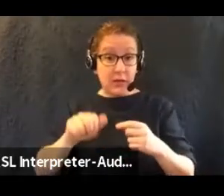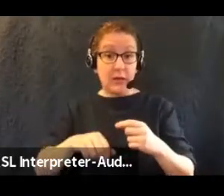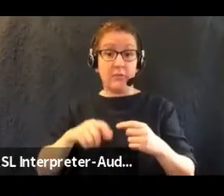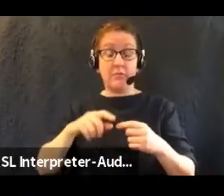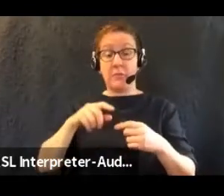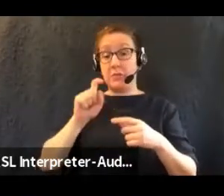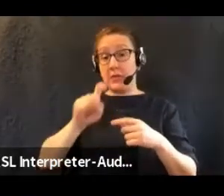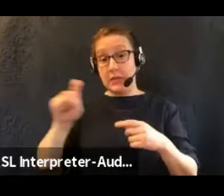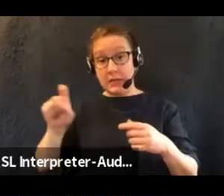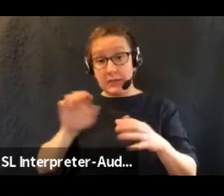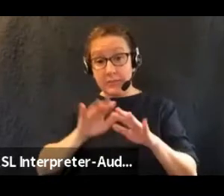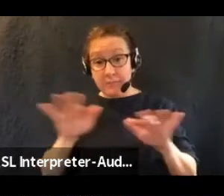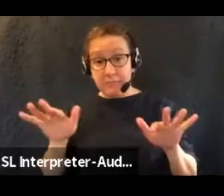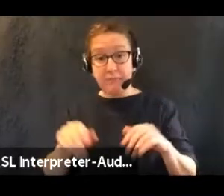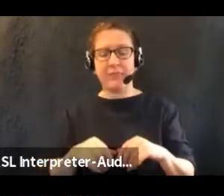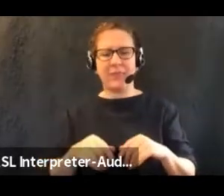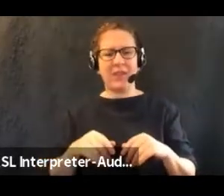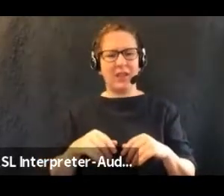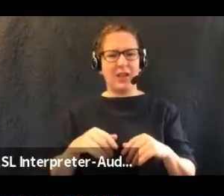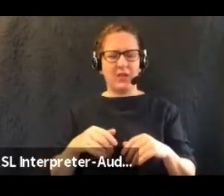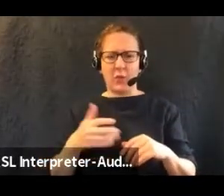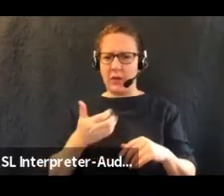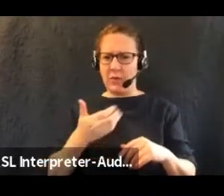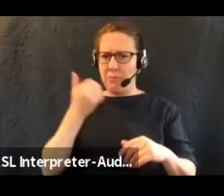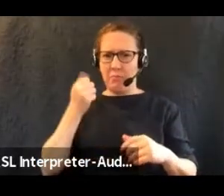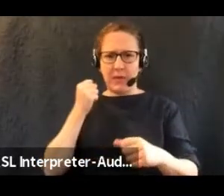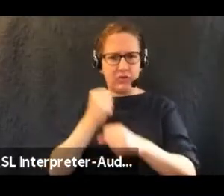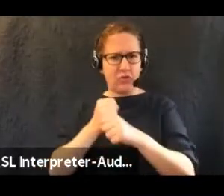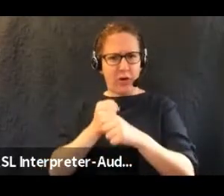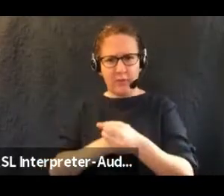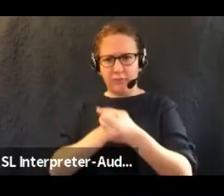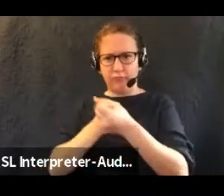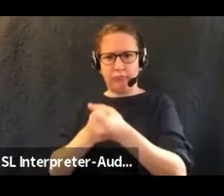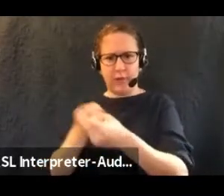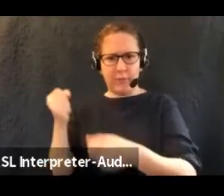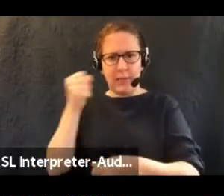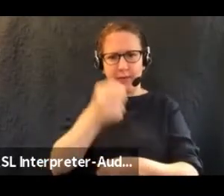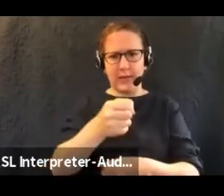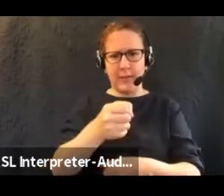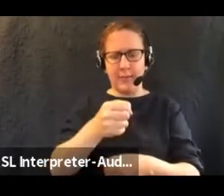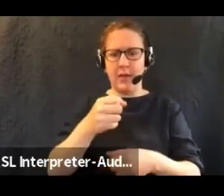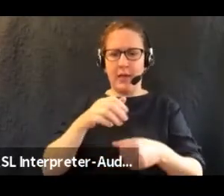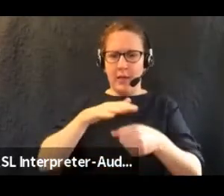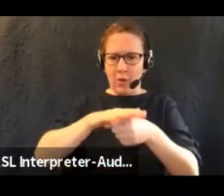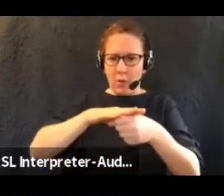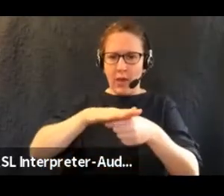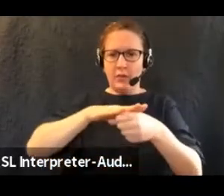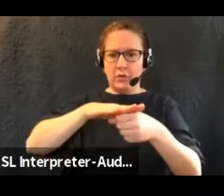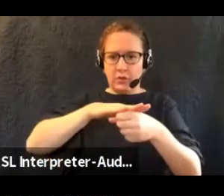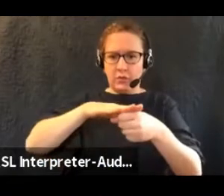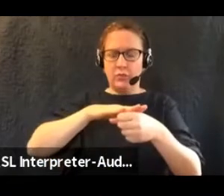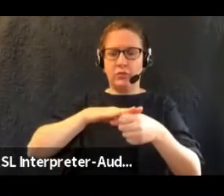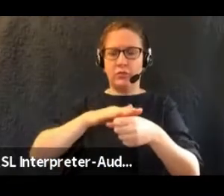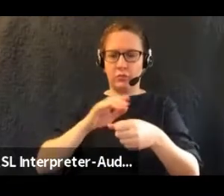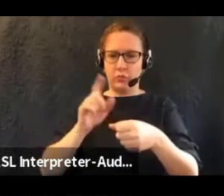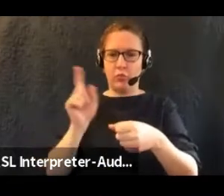so we can do the best job that's possible in placing them in locations where they are going